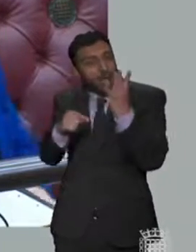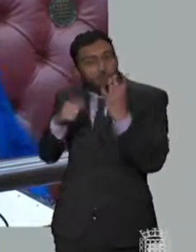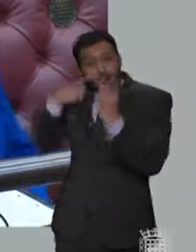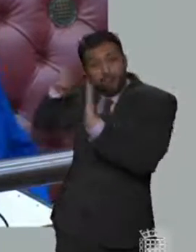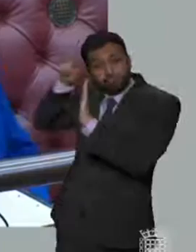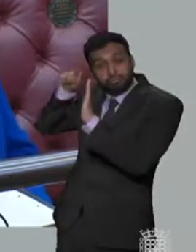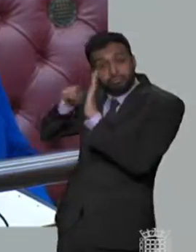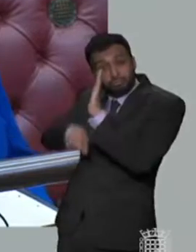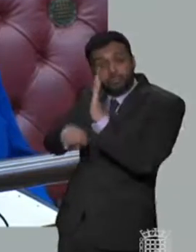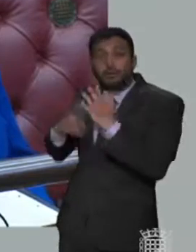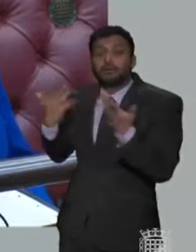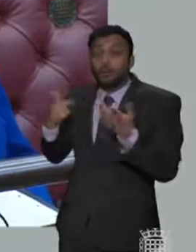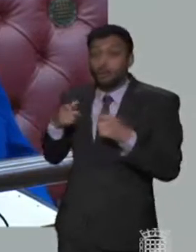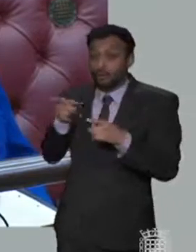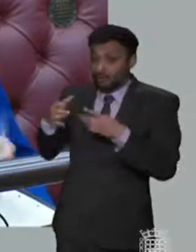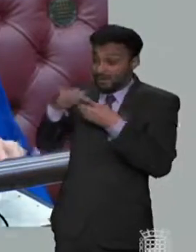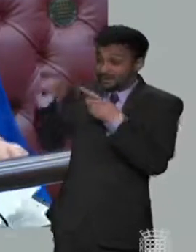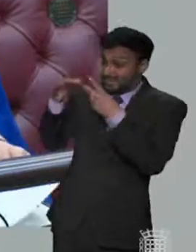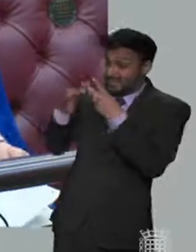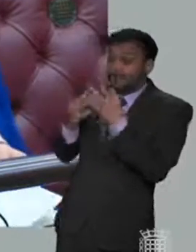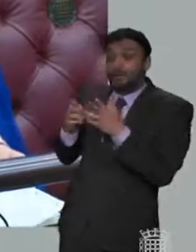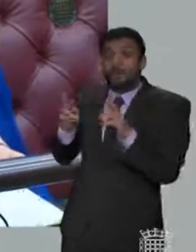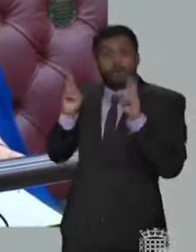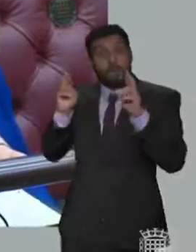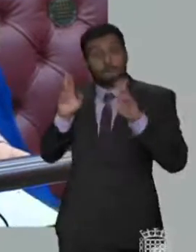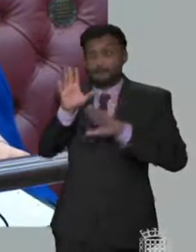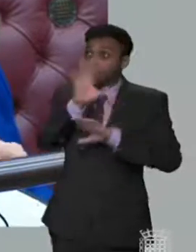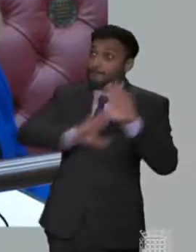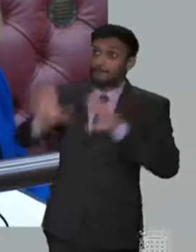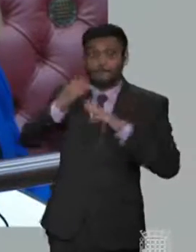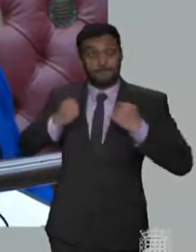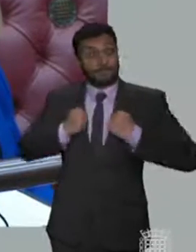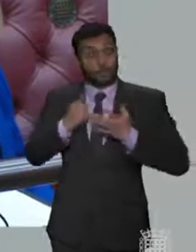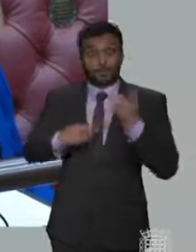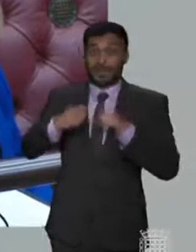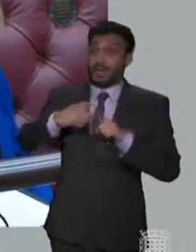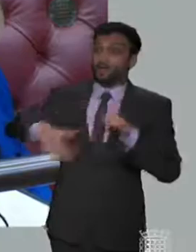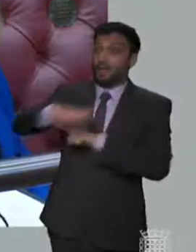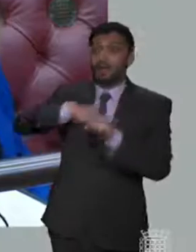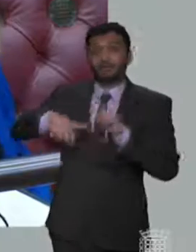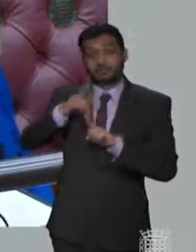increase in the use of bsl across society noble lords have raised a number of questions which i